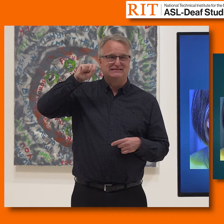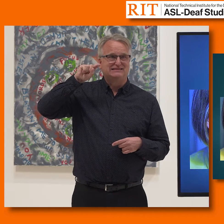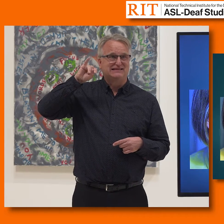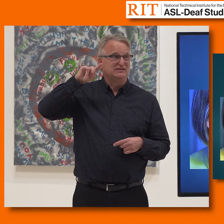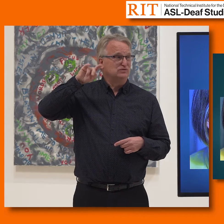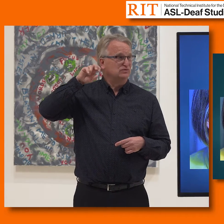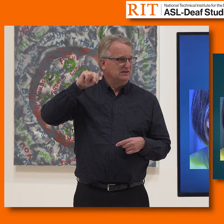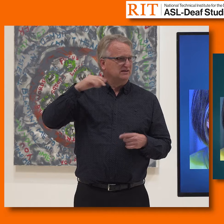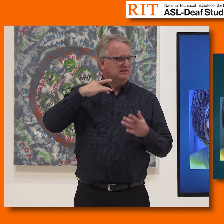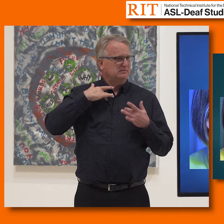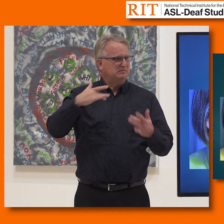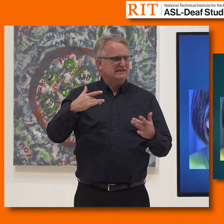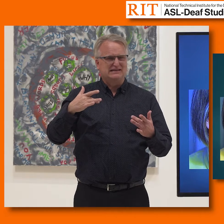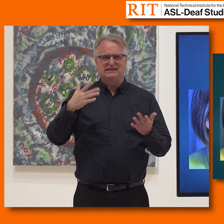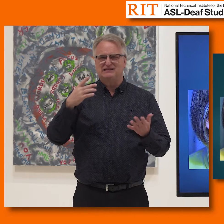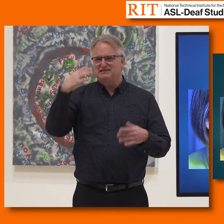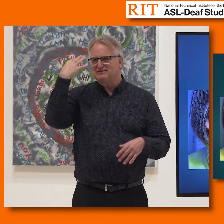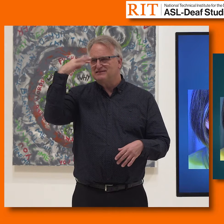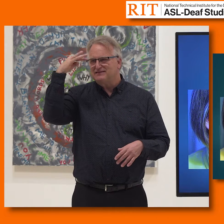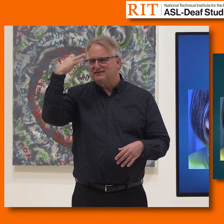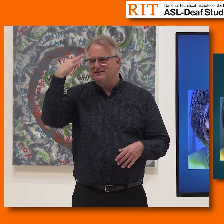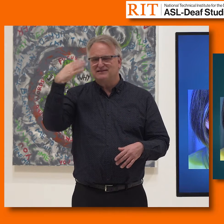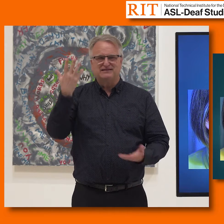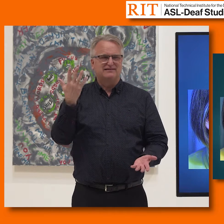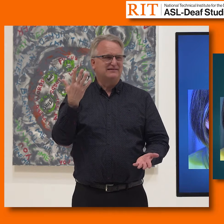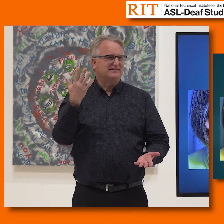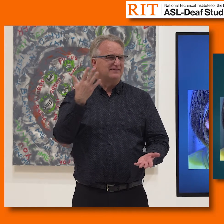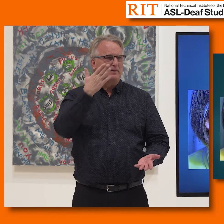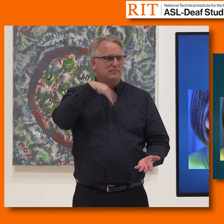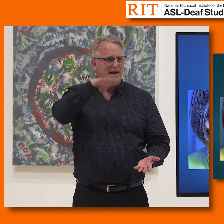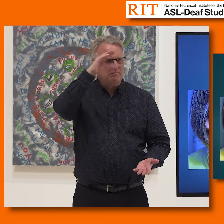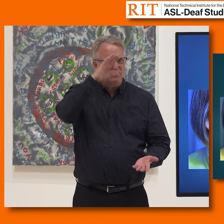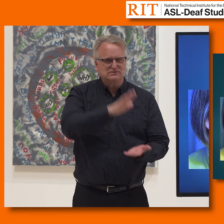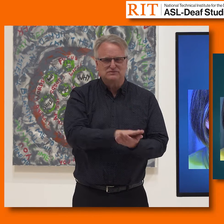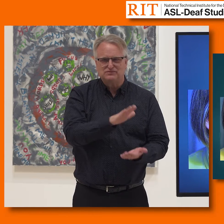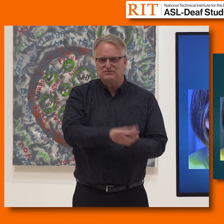Because when hearing people hear the word "institution," they think of an insane asylum